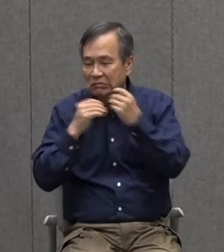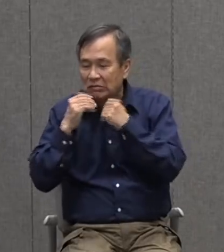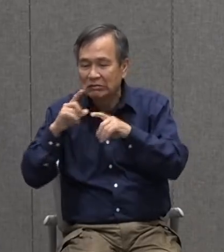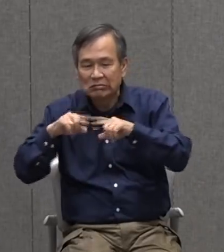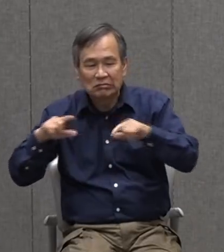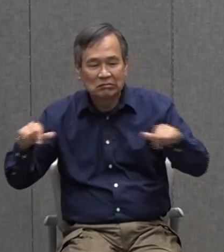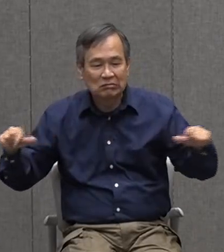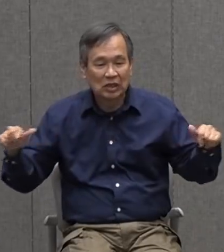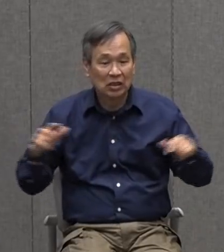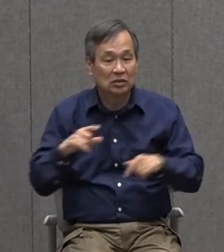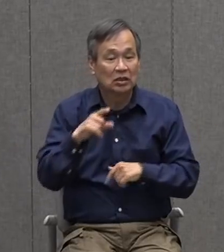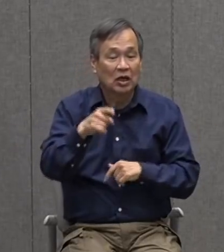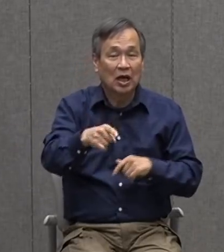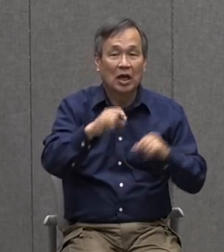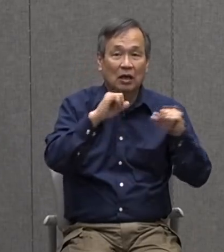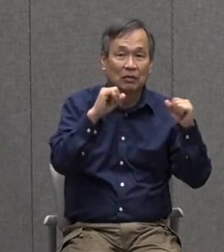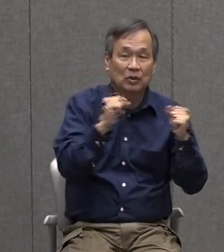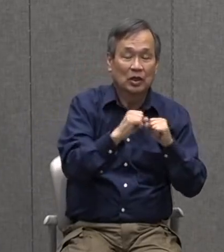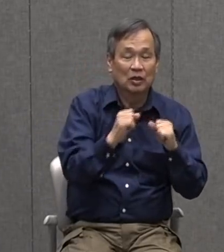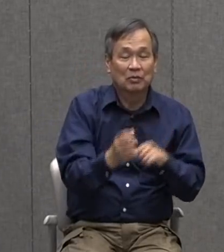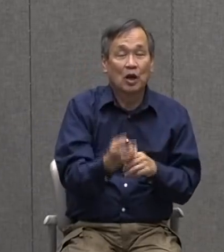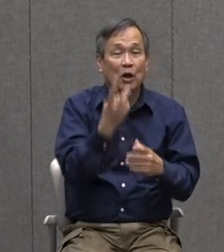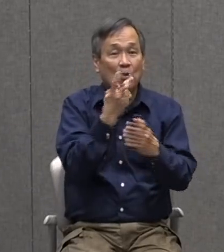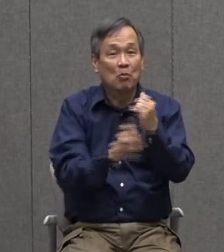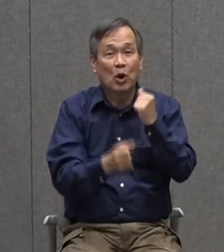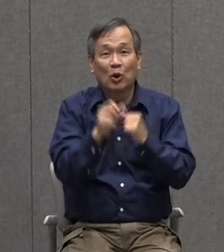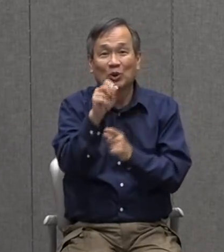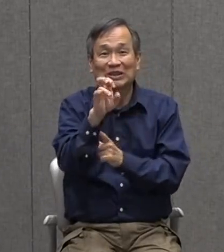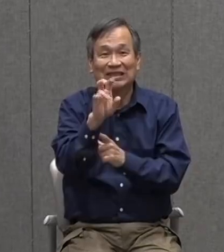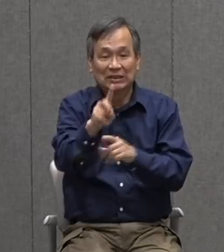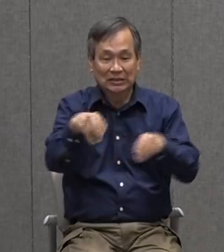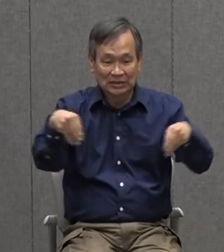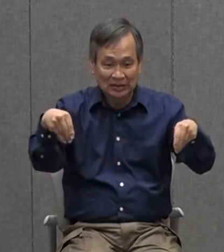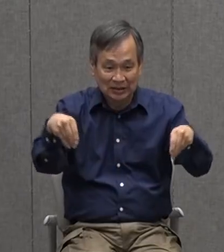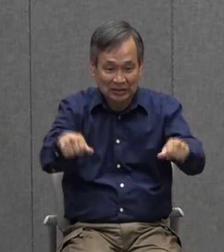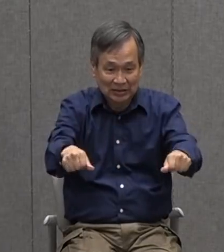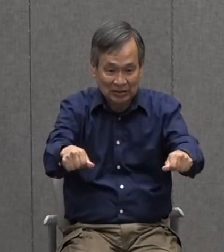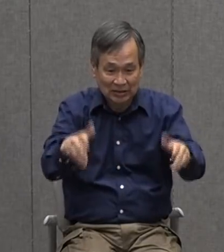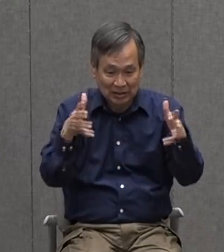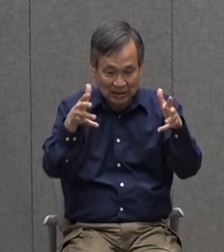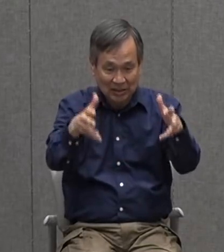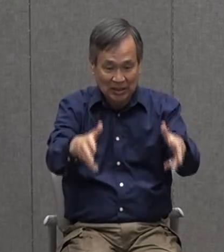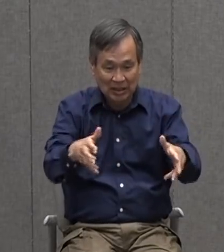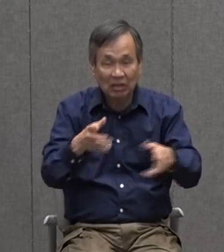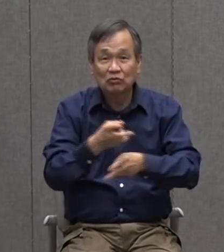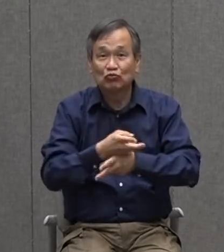So that winter he buried two seeds in the ground, he tended them very carefully.